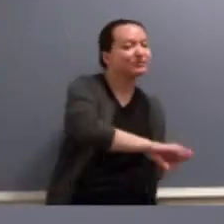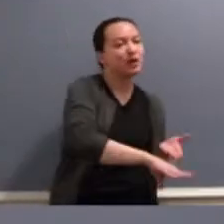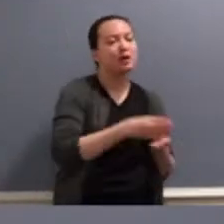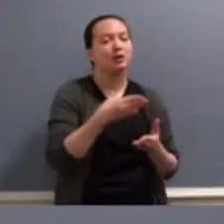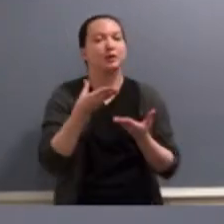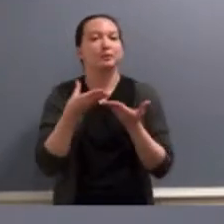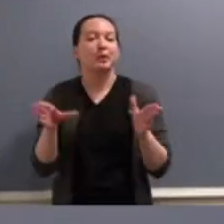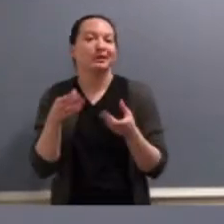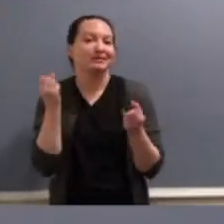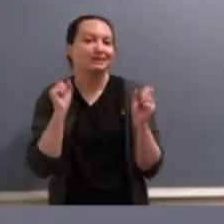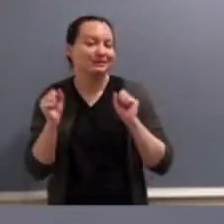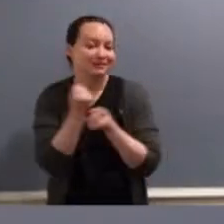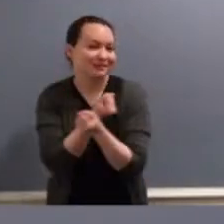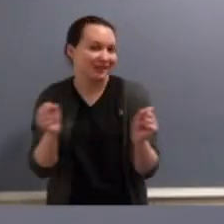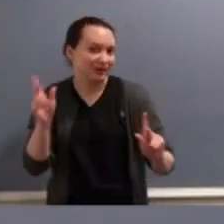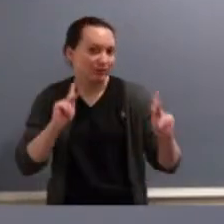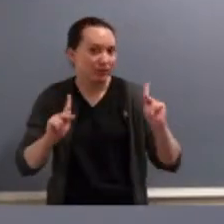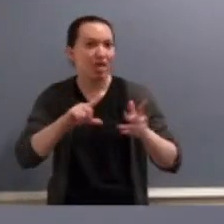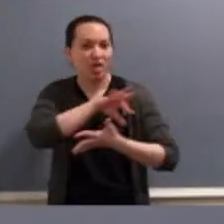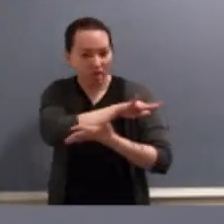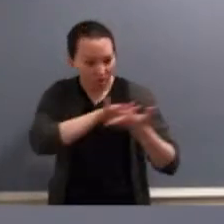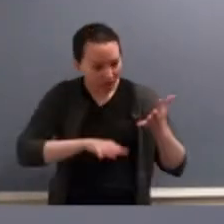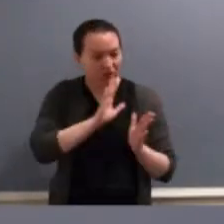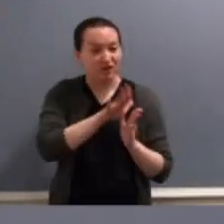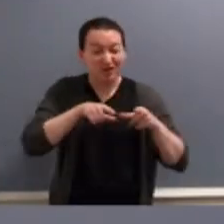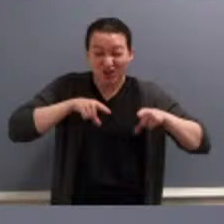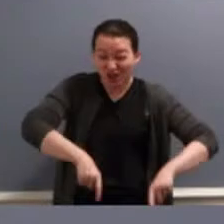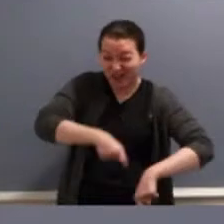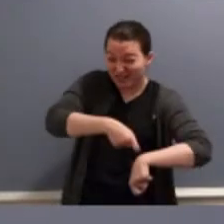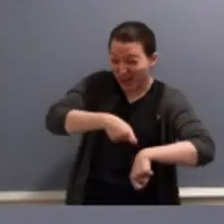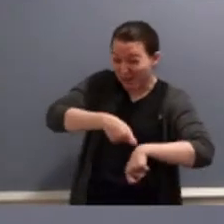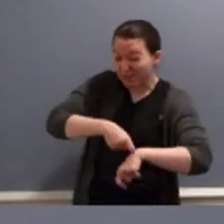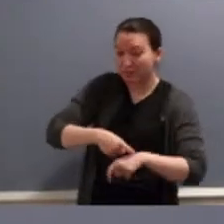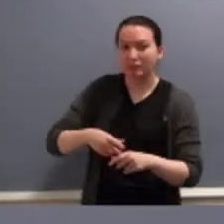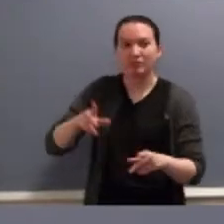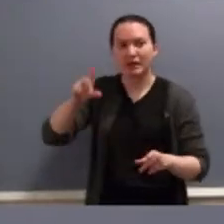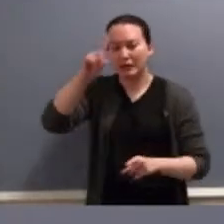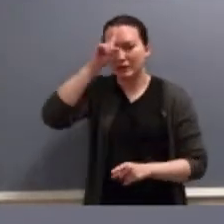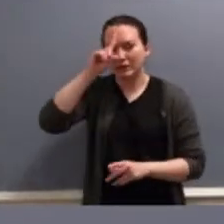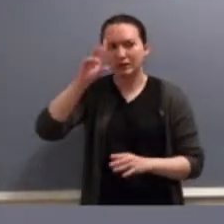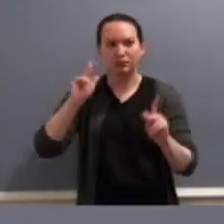did all those things during that time that I think the public would expect that we would do